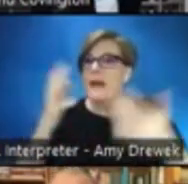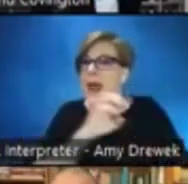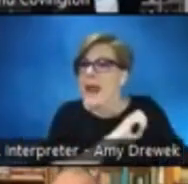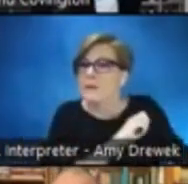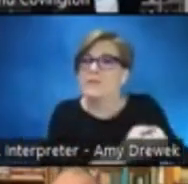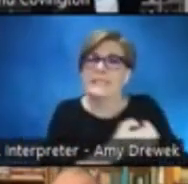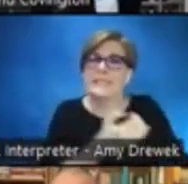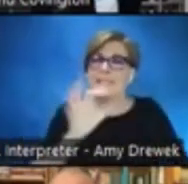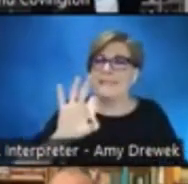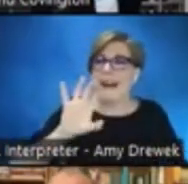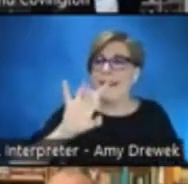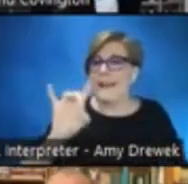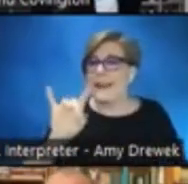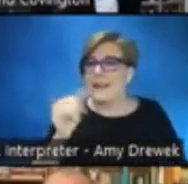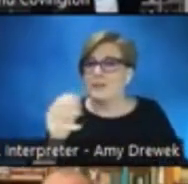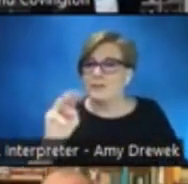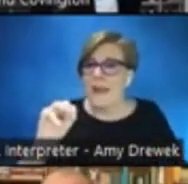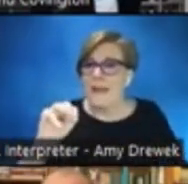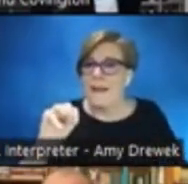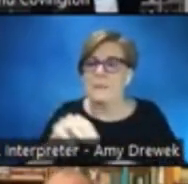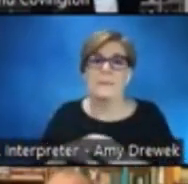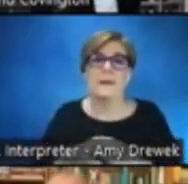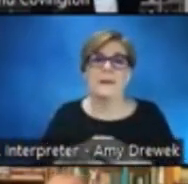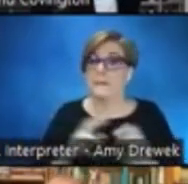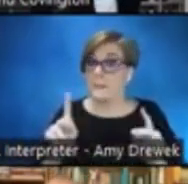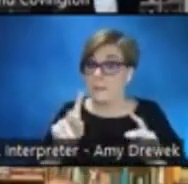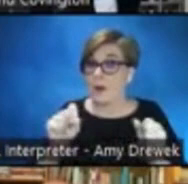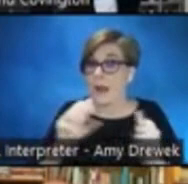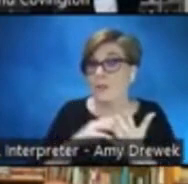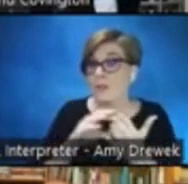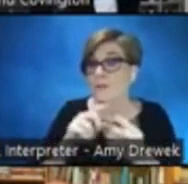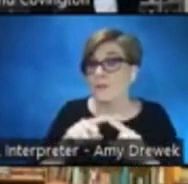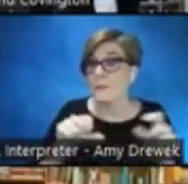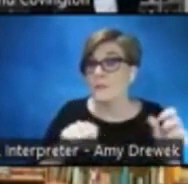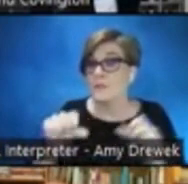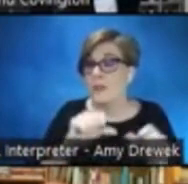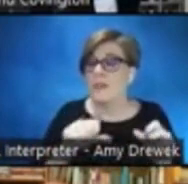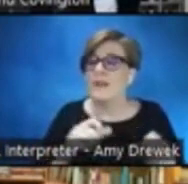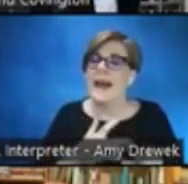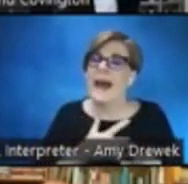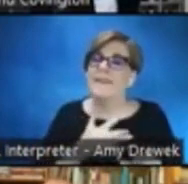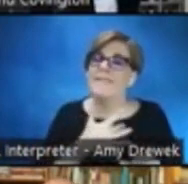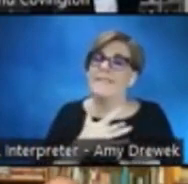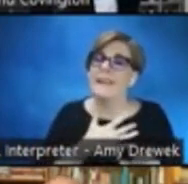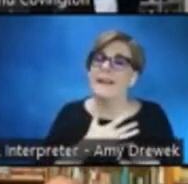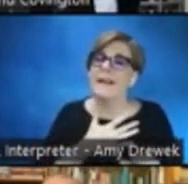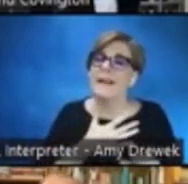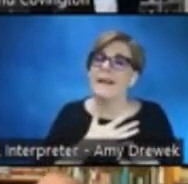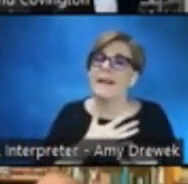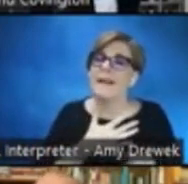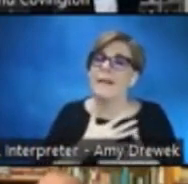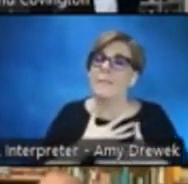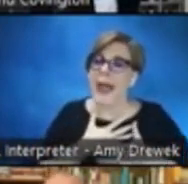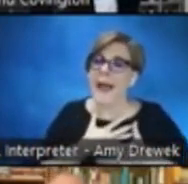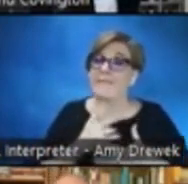WHERE PEOPLE CAN LEARN. I FEEL BAD FOR THE PEOPLE THAT TRIED TO GET ON TODAY AND